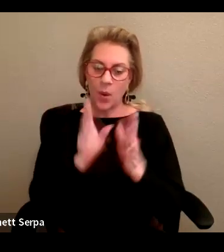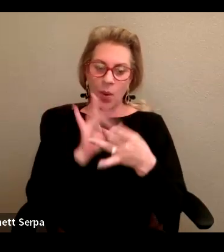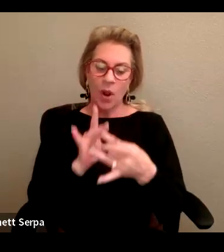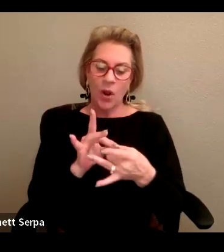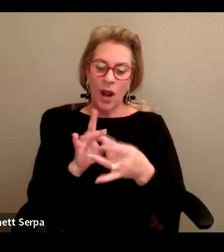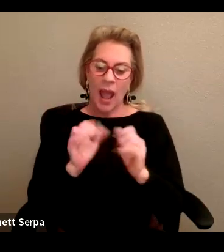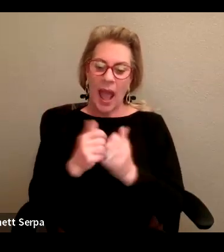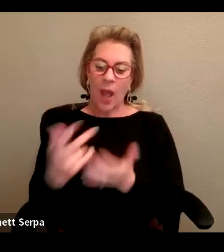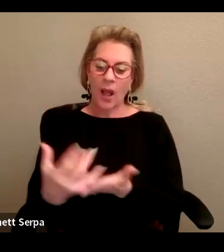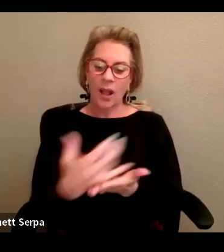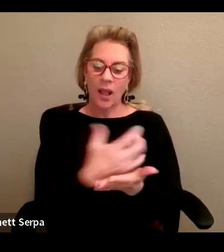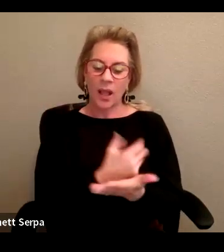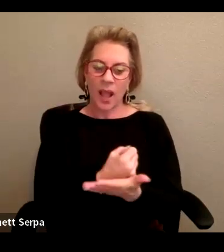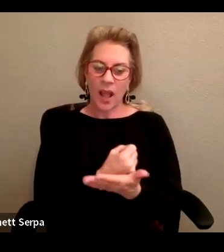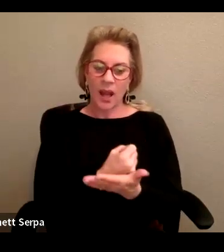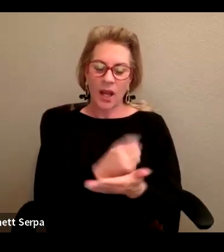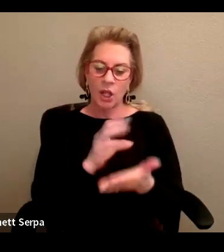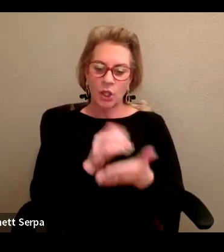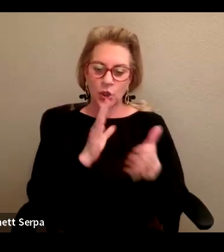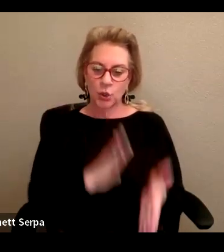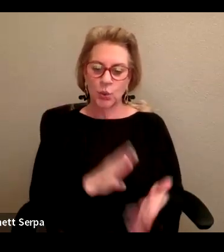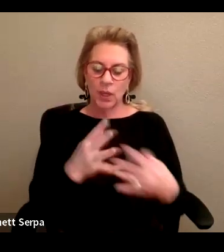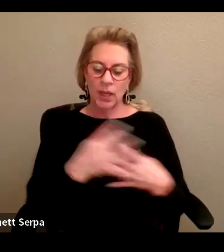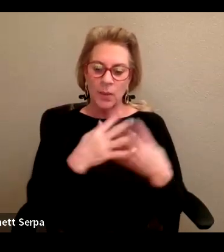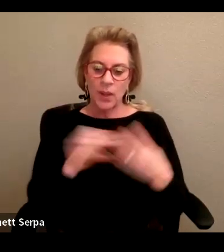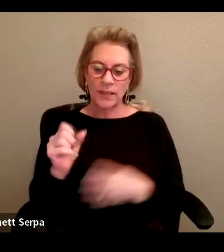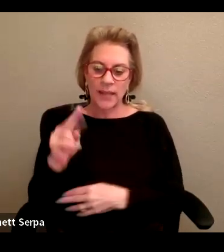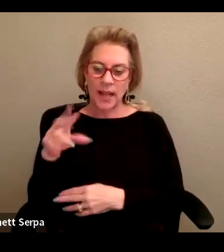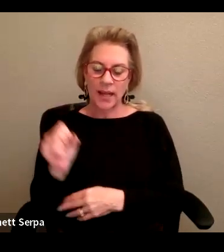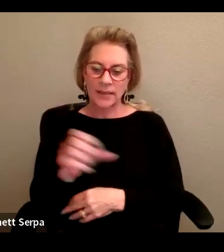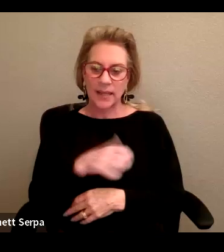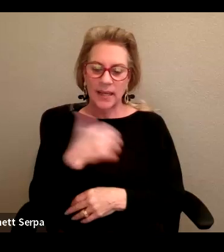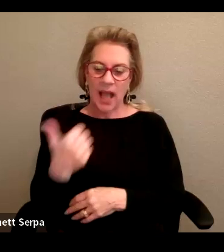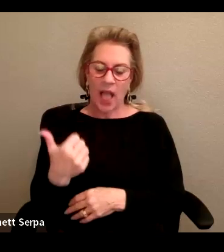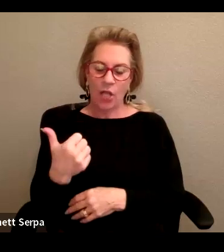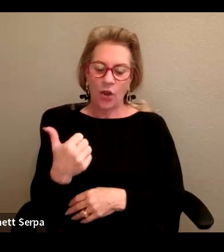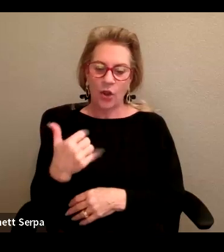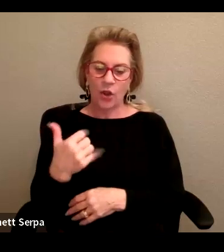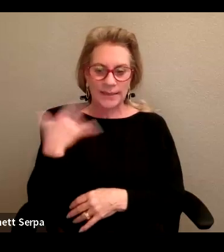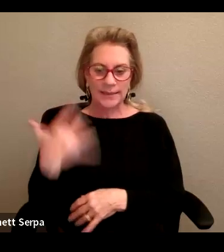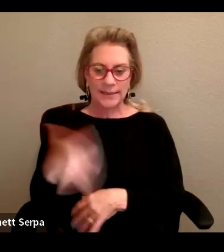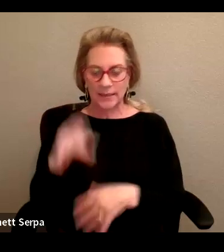and retaining of student immigration status and other sensitive information this includes